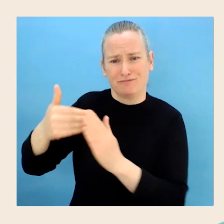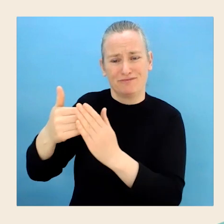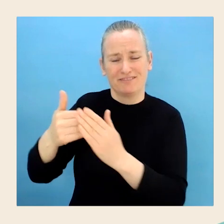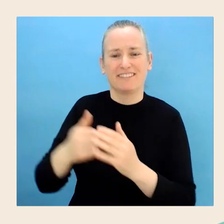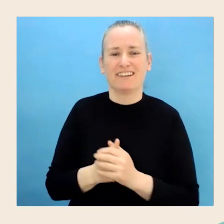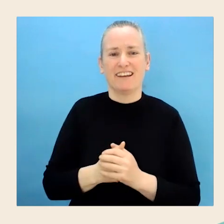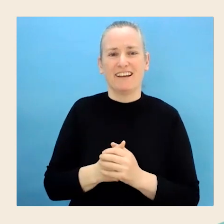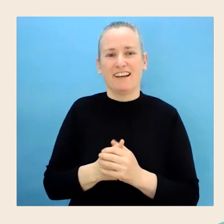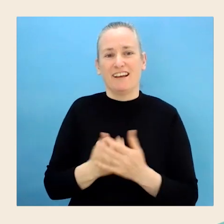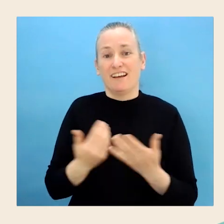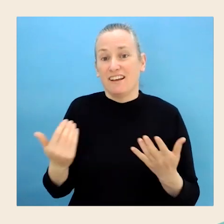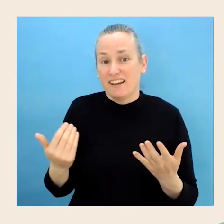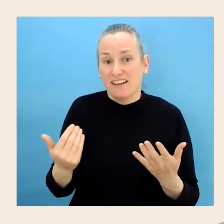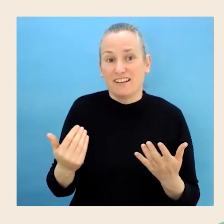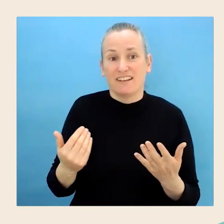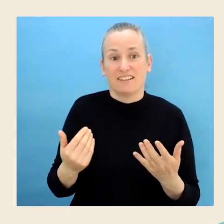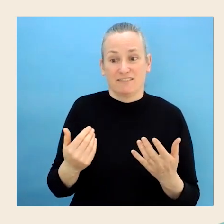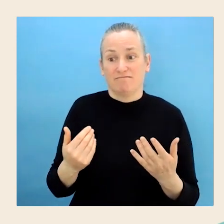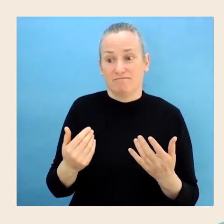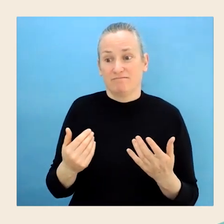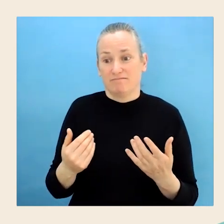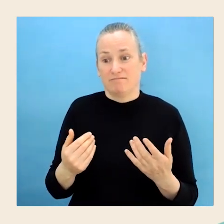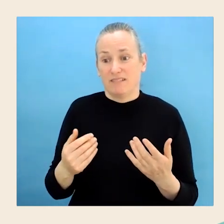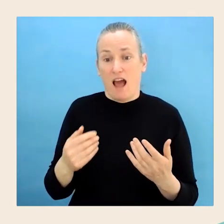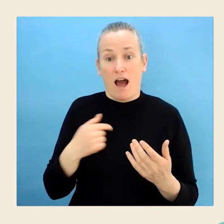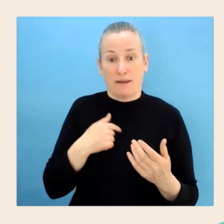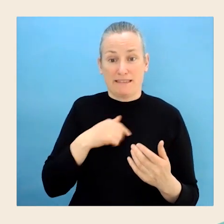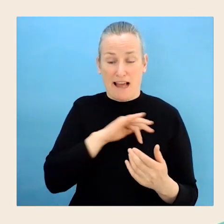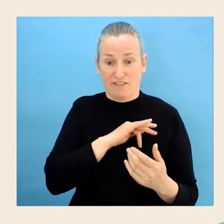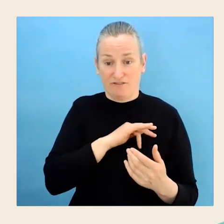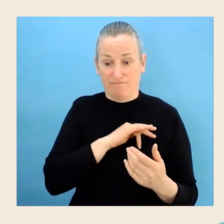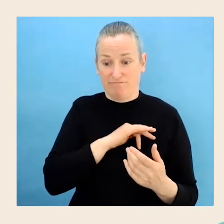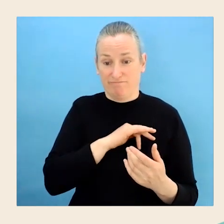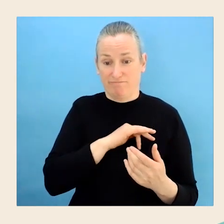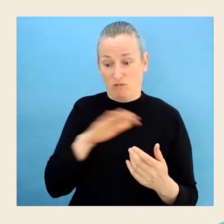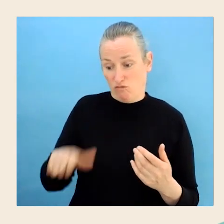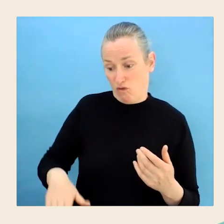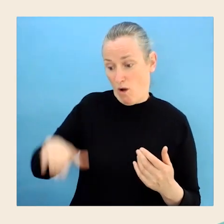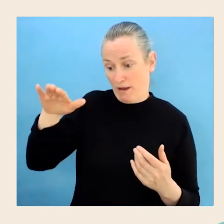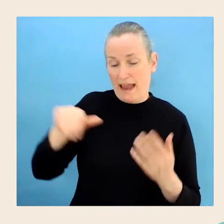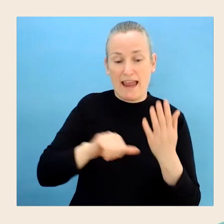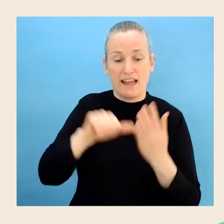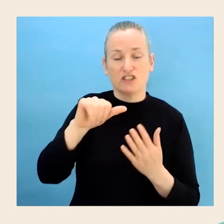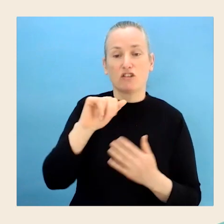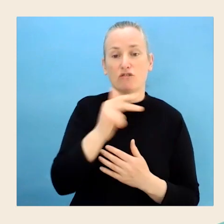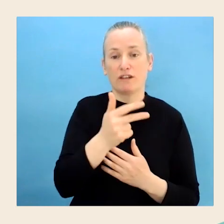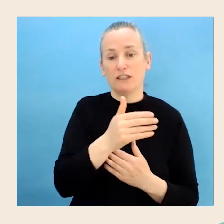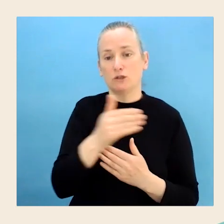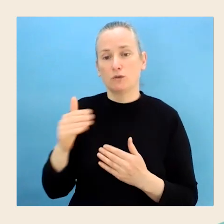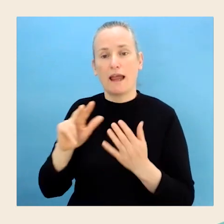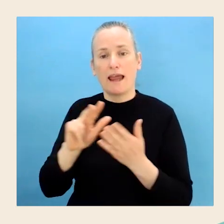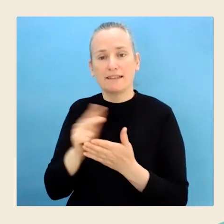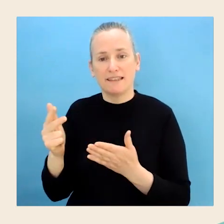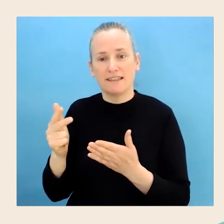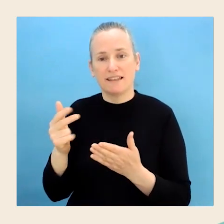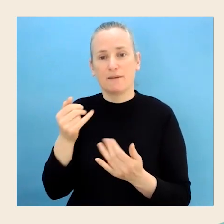And so, which is what I would have done. I spent my childhood, from three to 18 playing performing music.